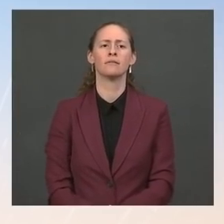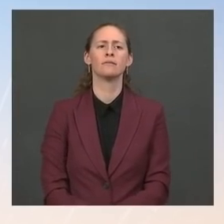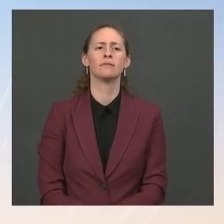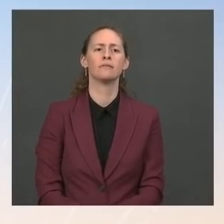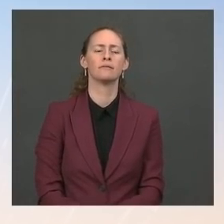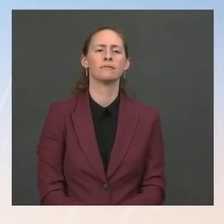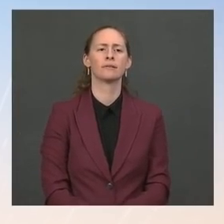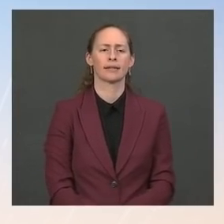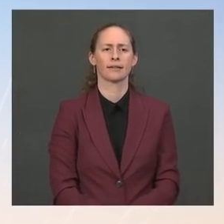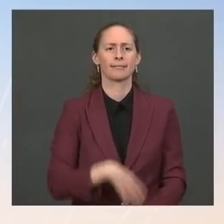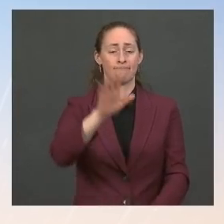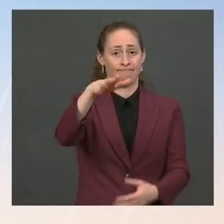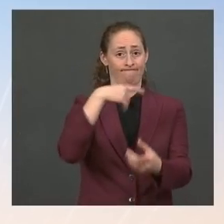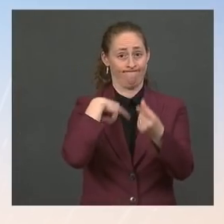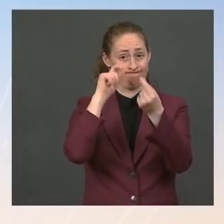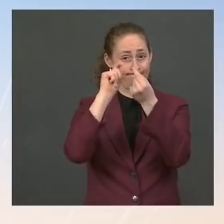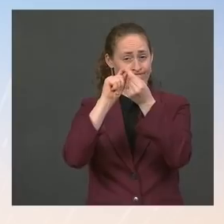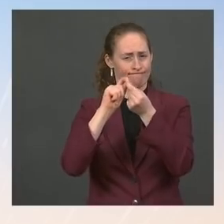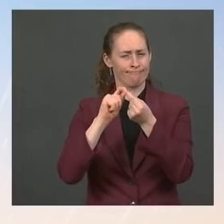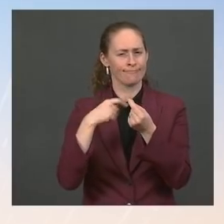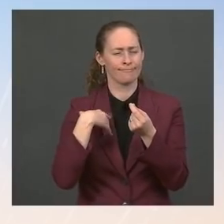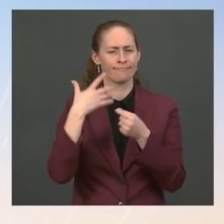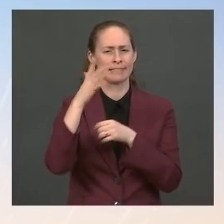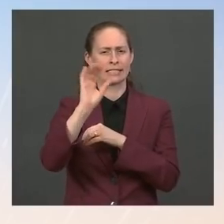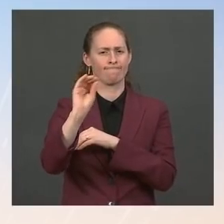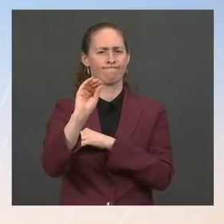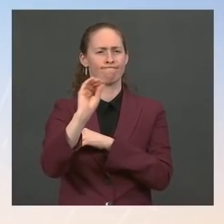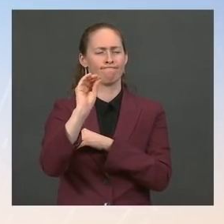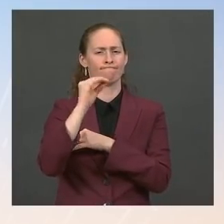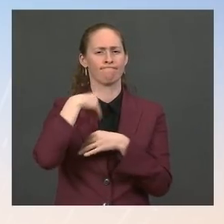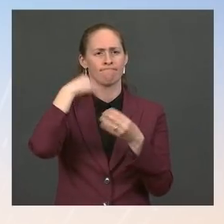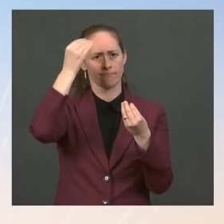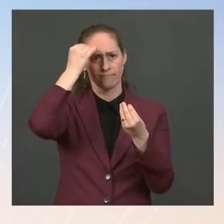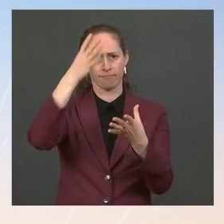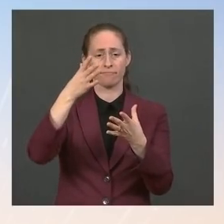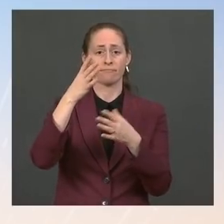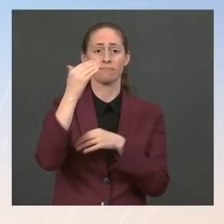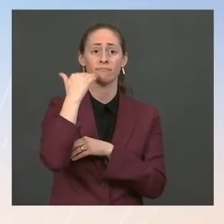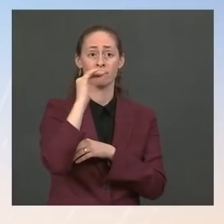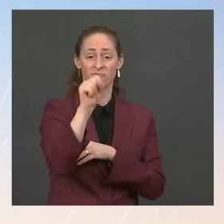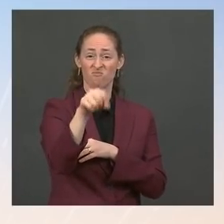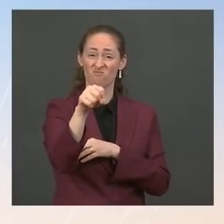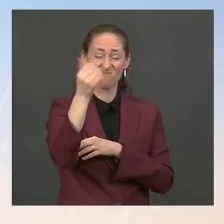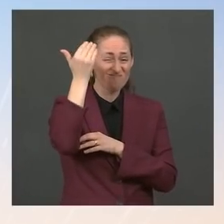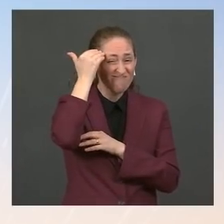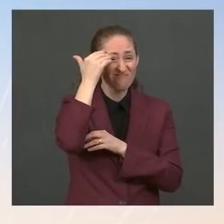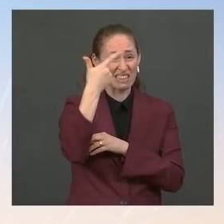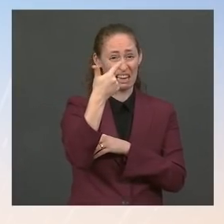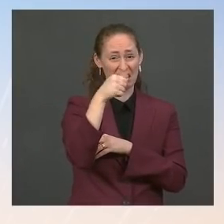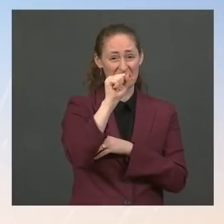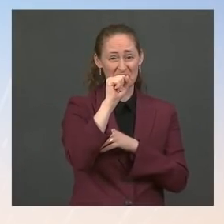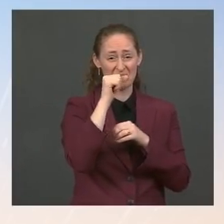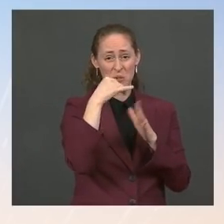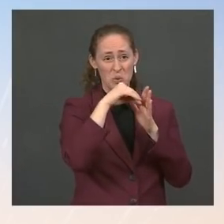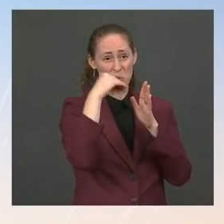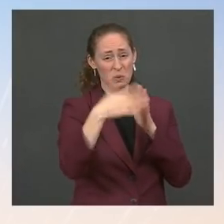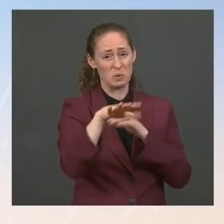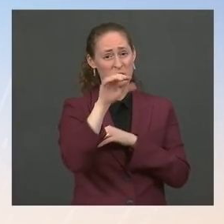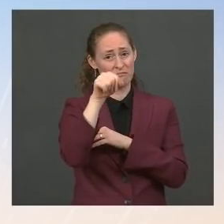is that certainly the cost of gas is on the minds of the -- on the mind of the President, as it is on the mind of many Americans across the country.